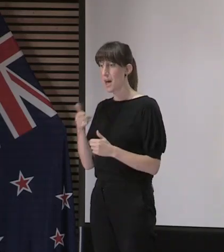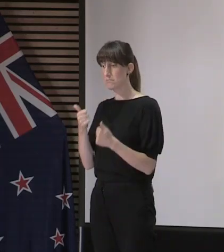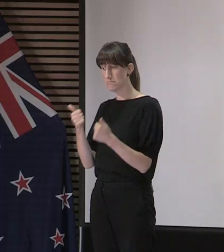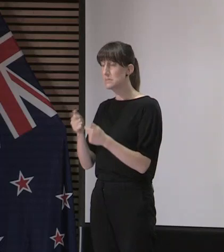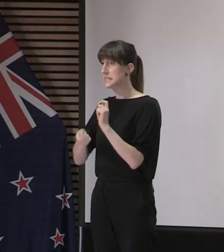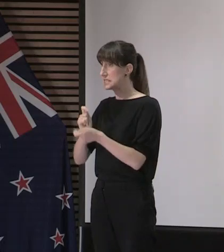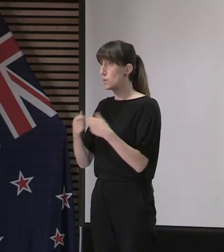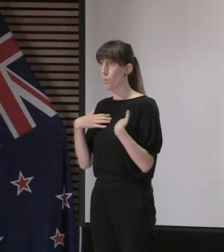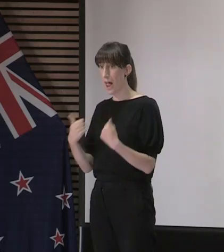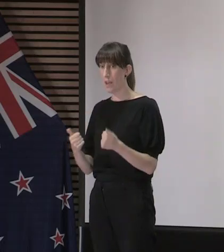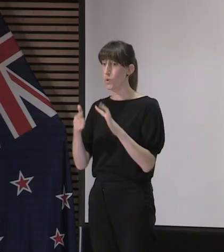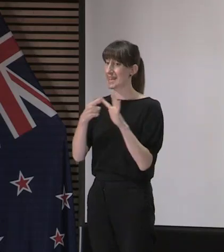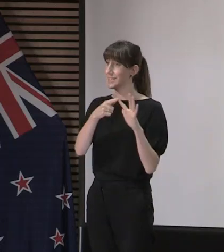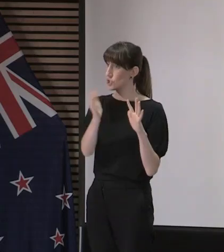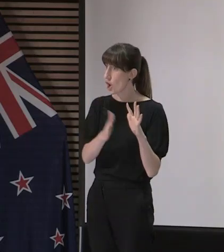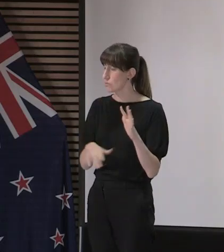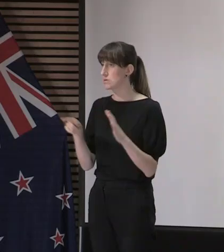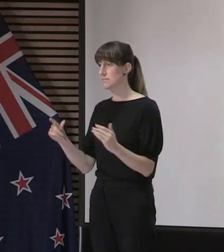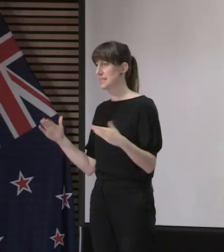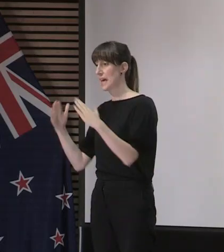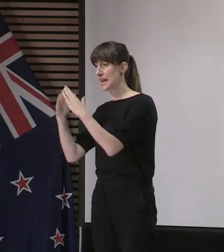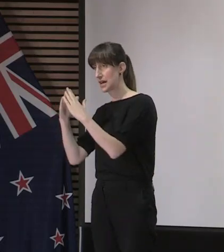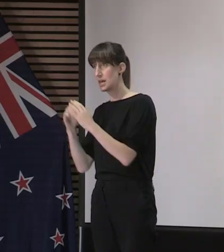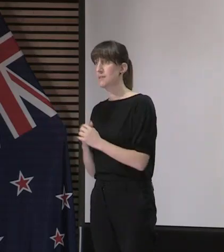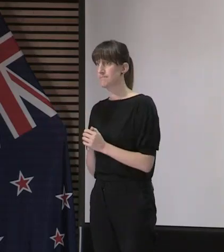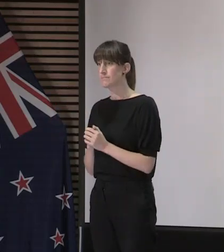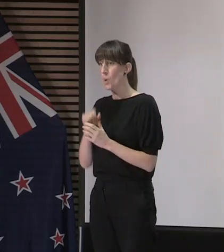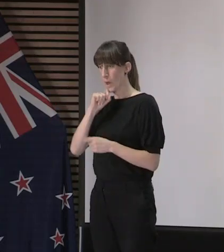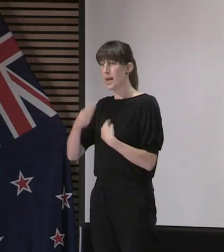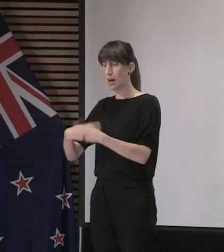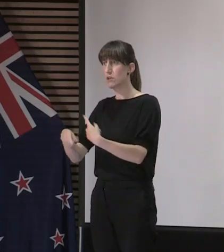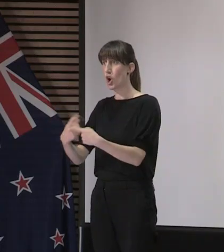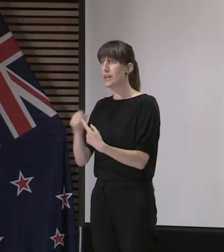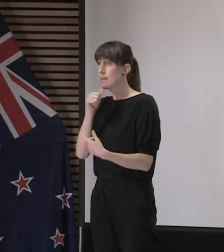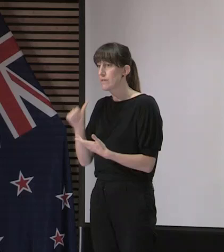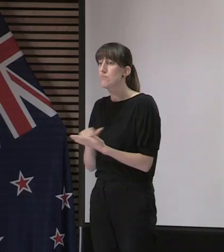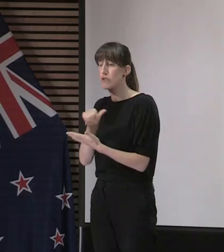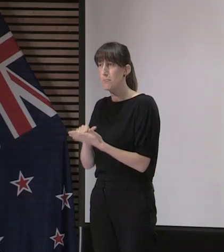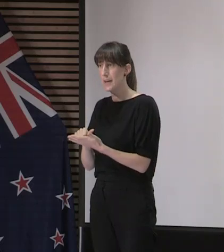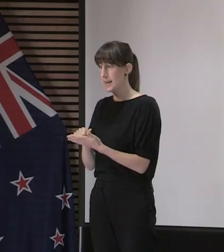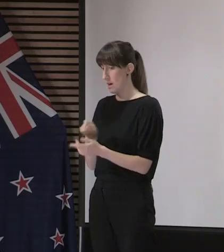that that testing has gone well in those areas, and we